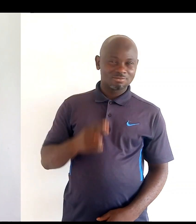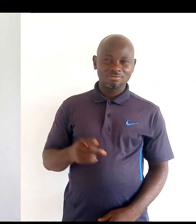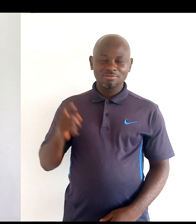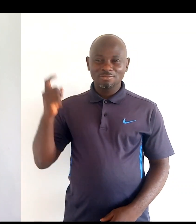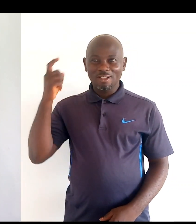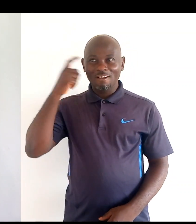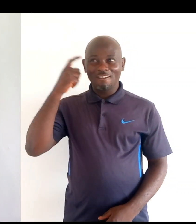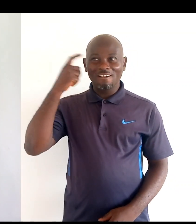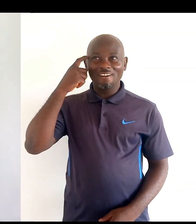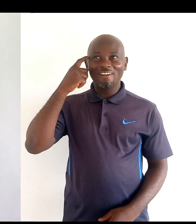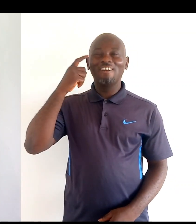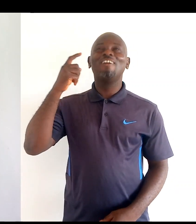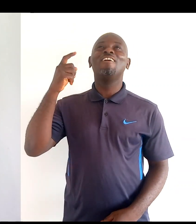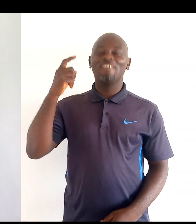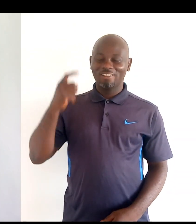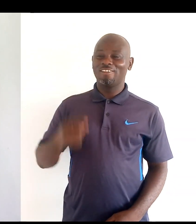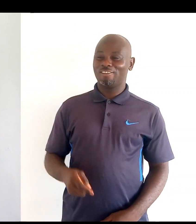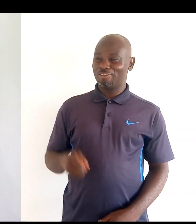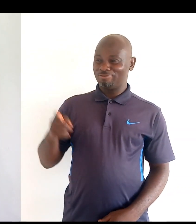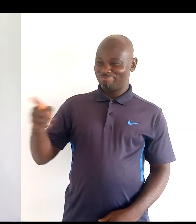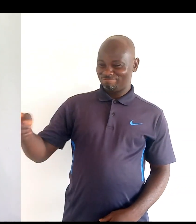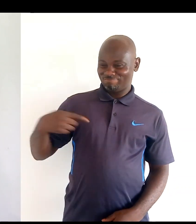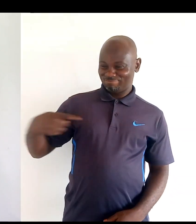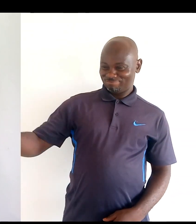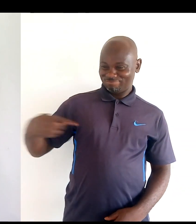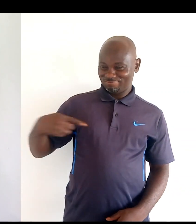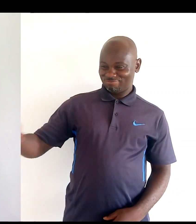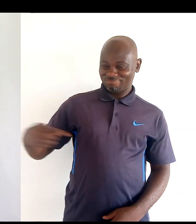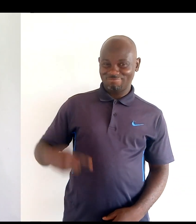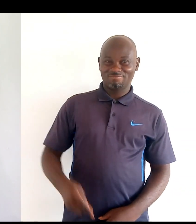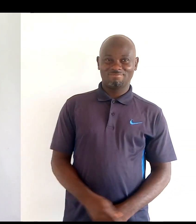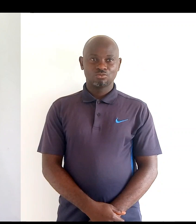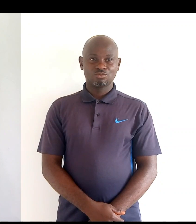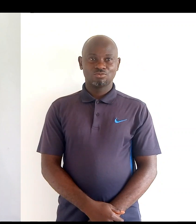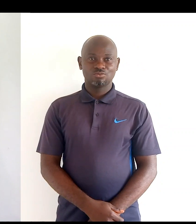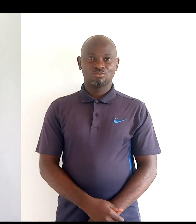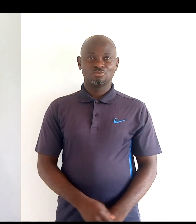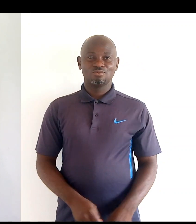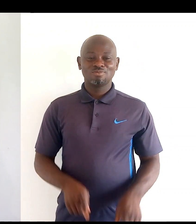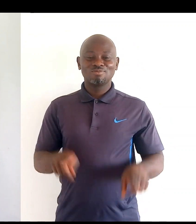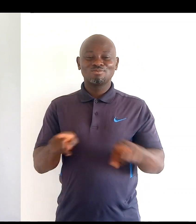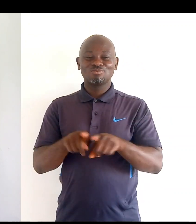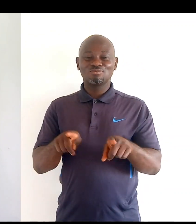signers decide to say in the urban sign language that has power for business,